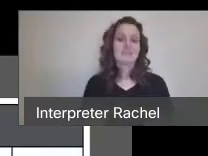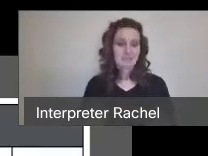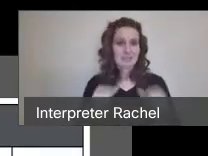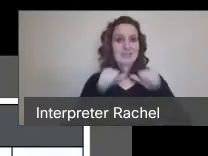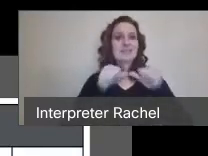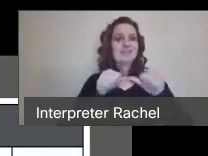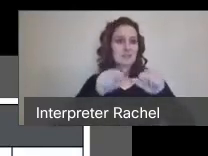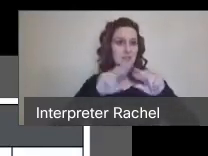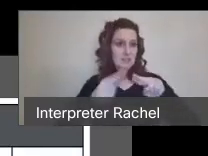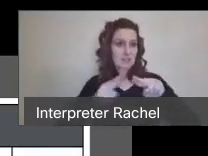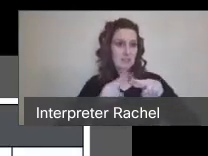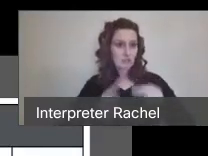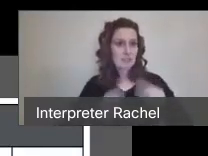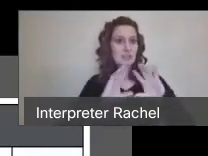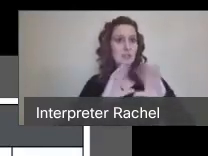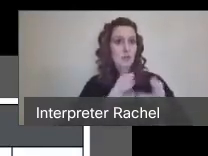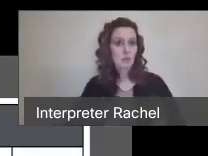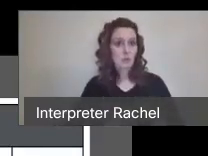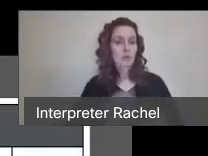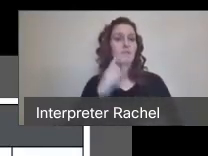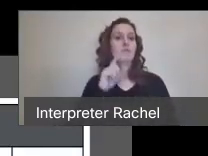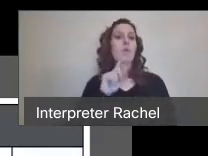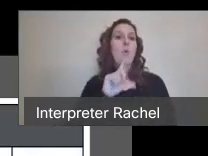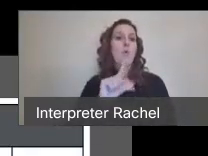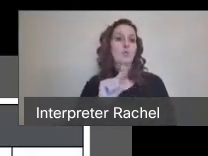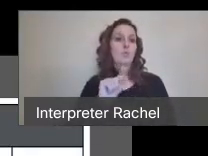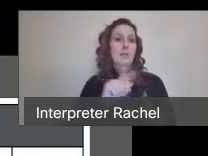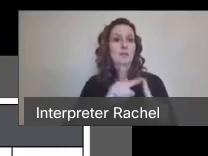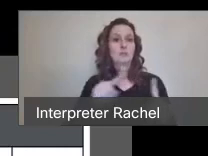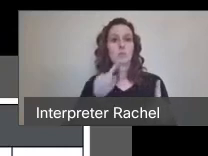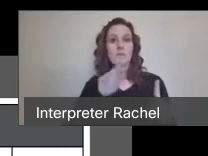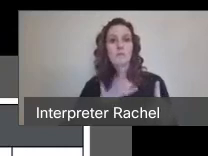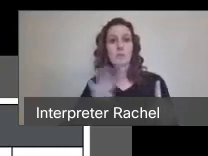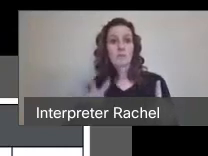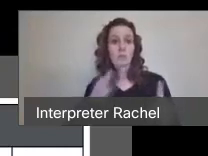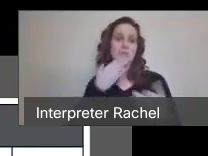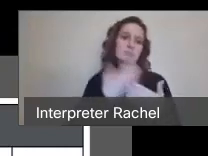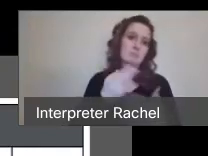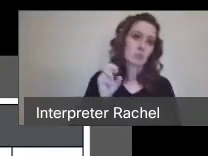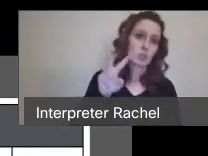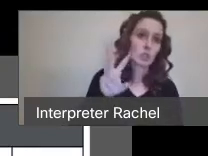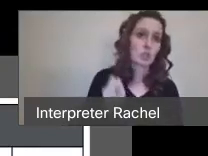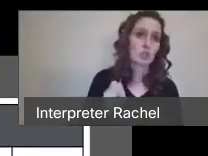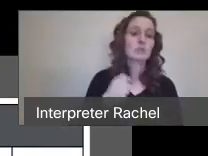cohorts that include 20 to 44 year olds, which is good news, but I also want to point out that these